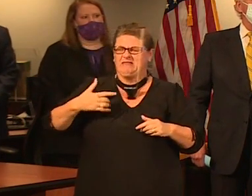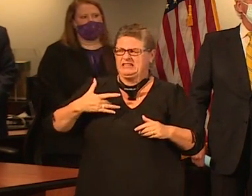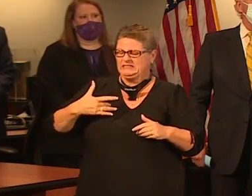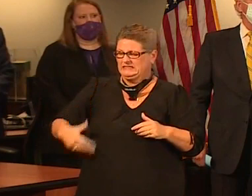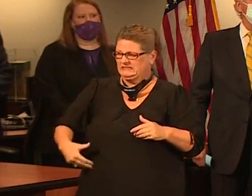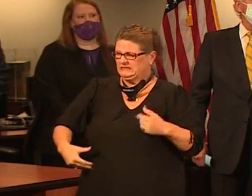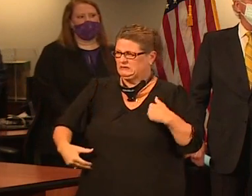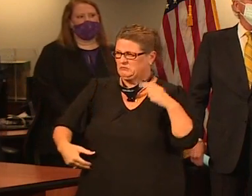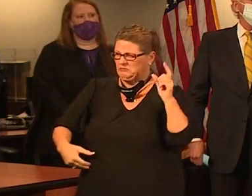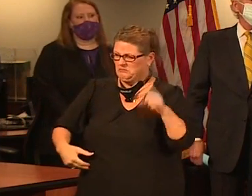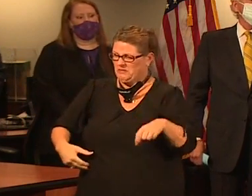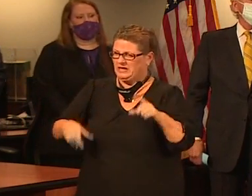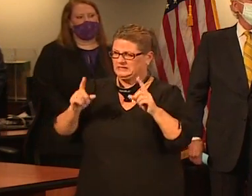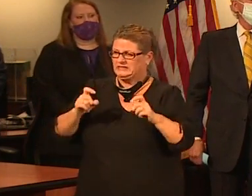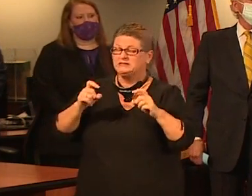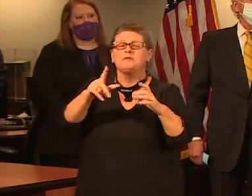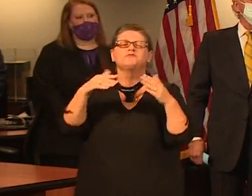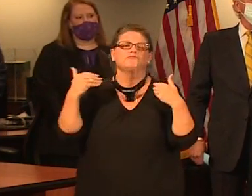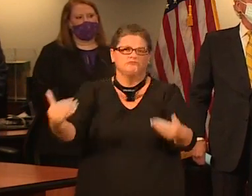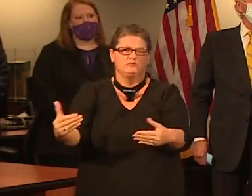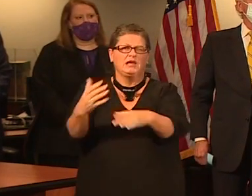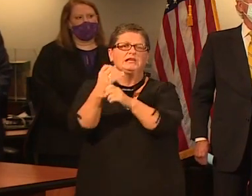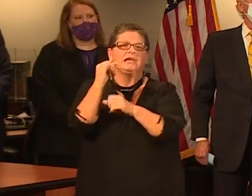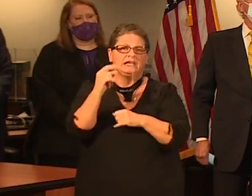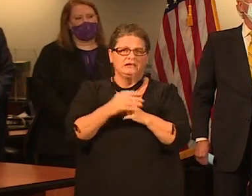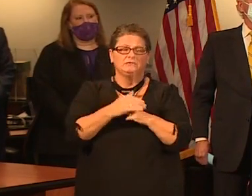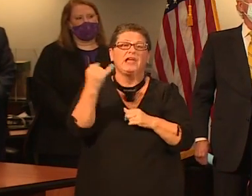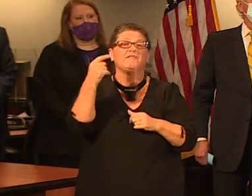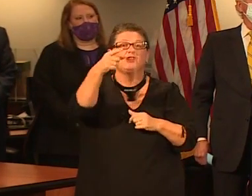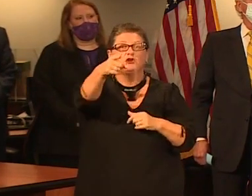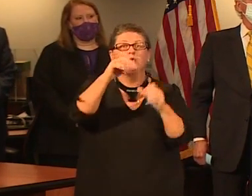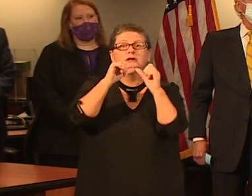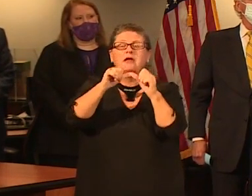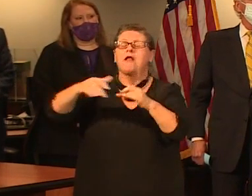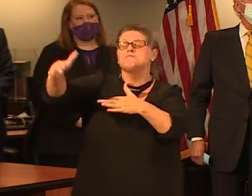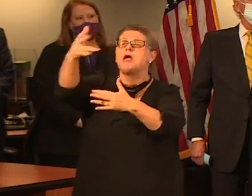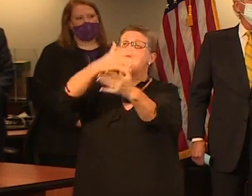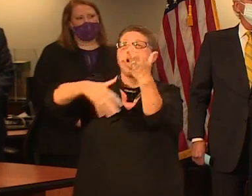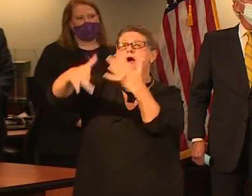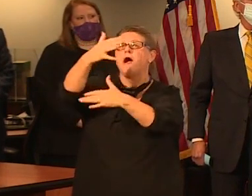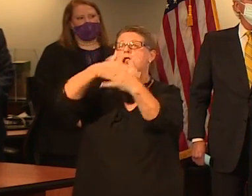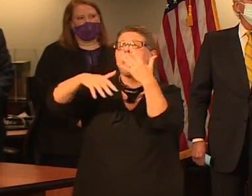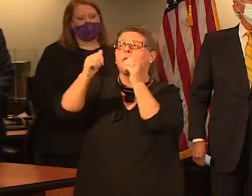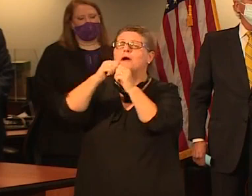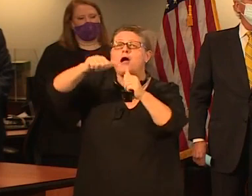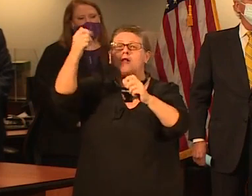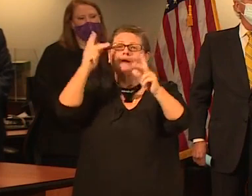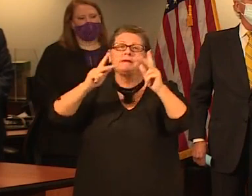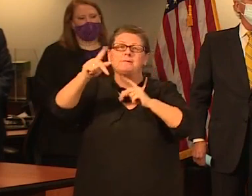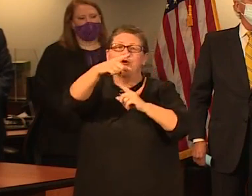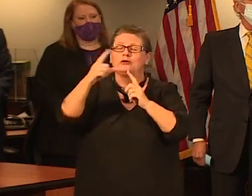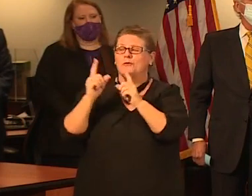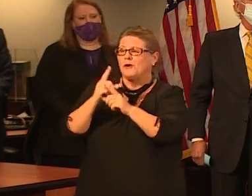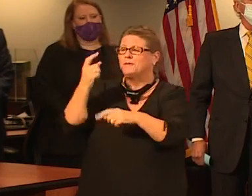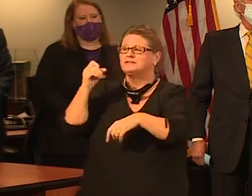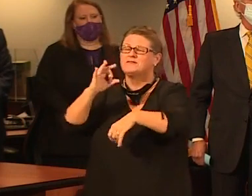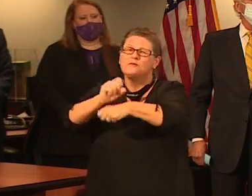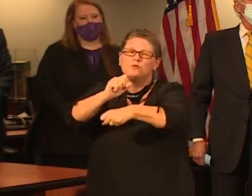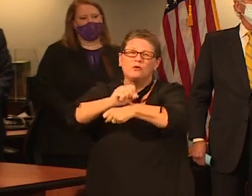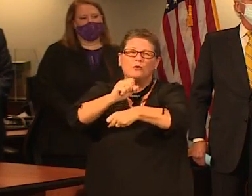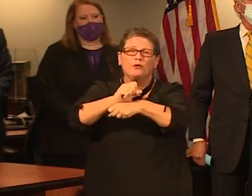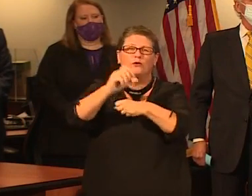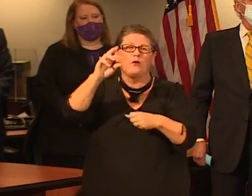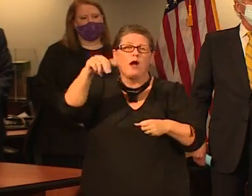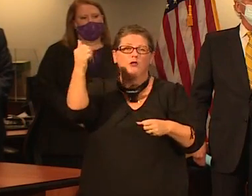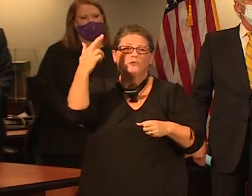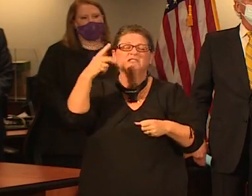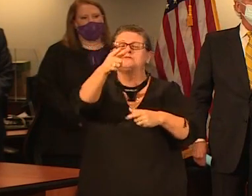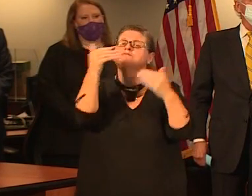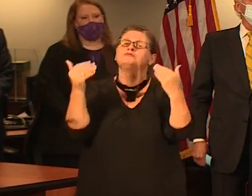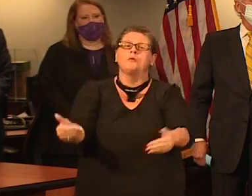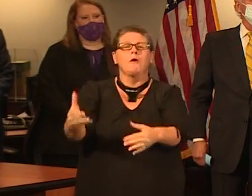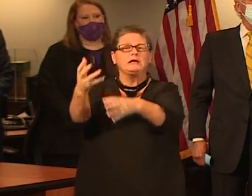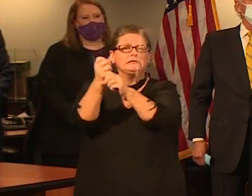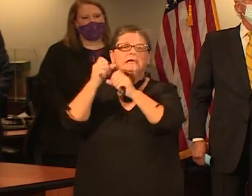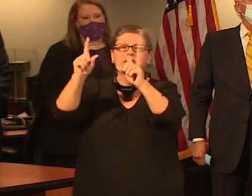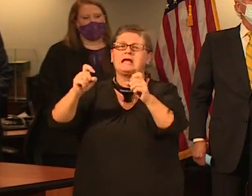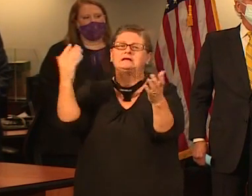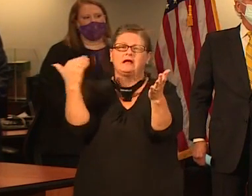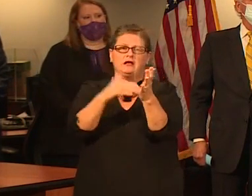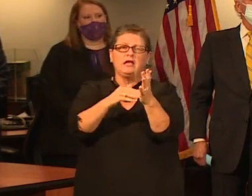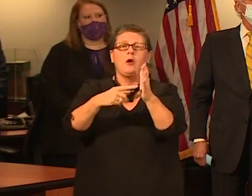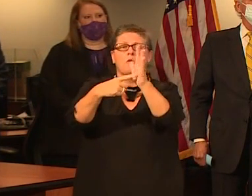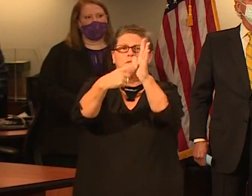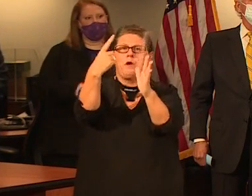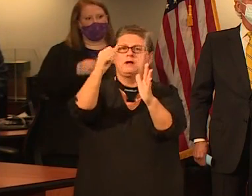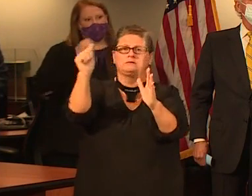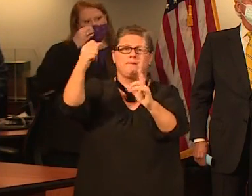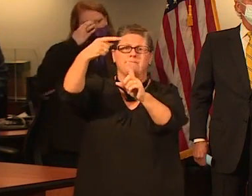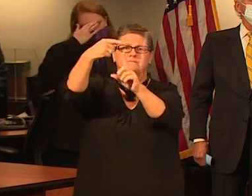WE ENCOURAGE ANYONE WHO THINKS THEY SHOULD GET TESTED TO GET TESTED AND ANYONE WHO IS REGULARLY OUT AND ABOUT IN THEIR COMMUNITY IN CLOSE PROXIMITY TO OTHERS